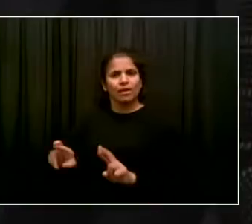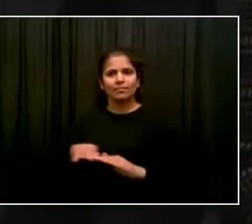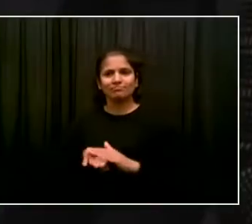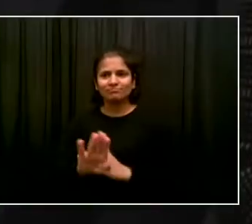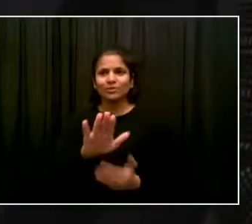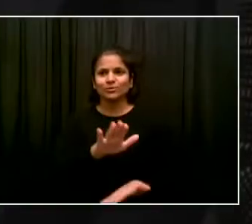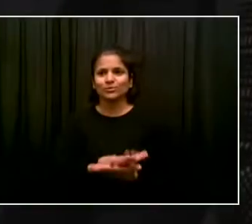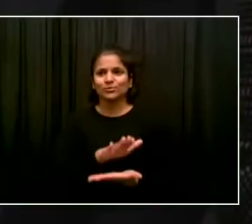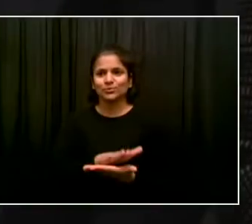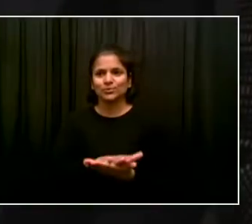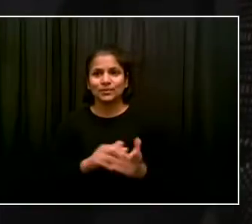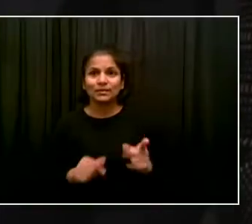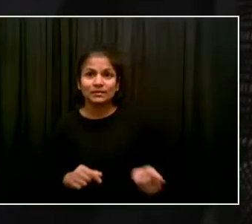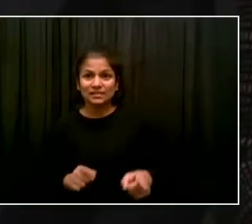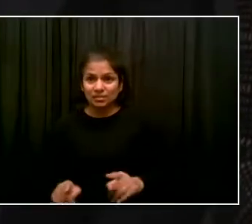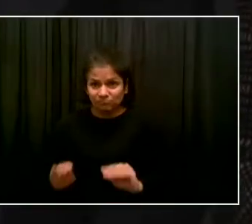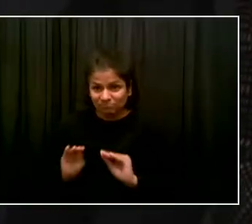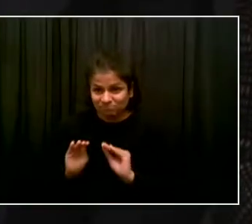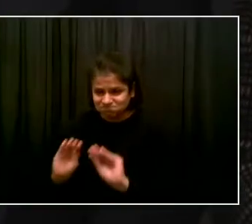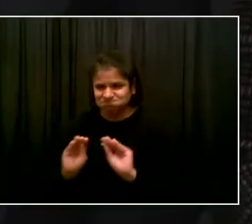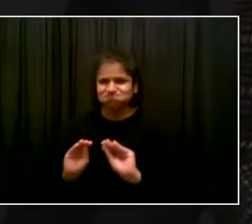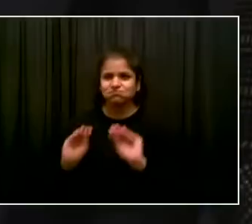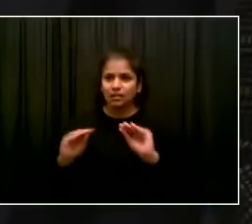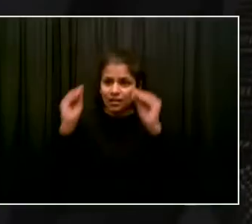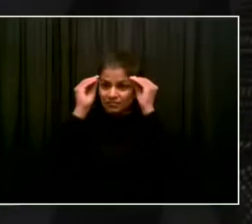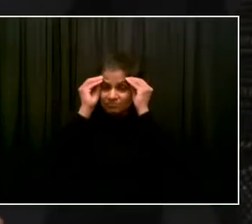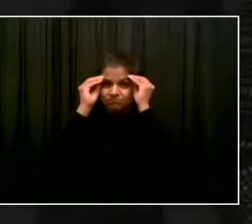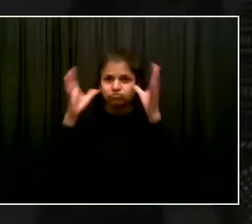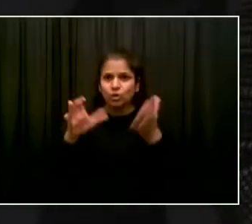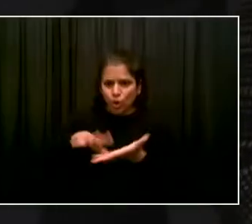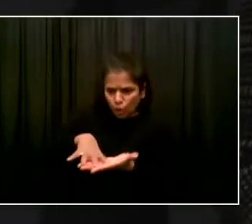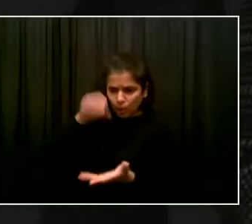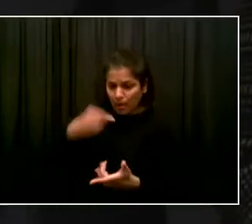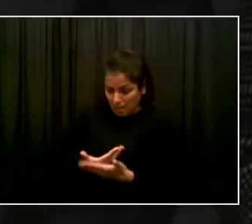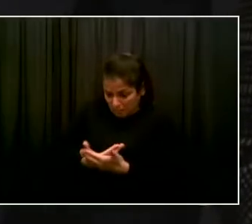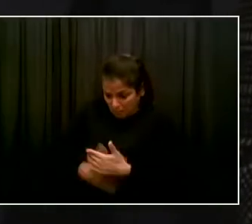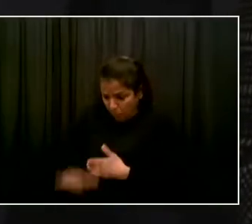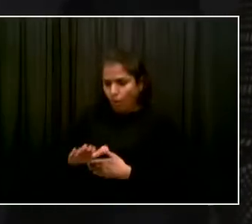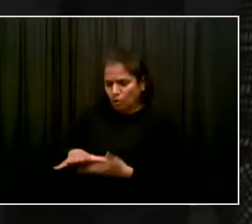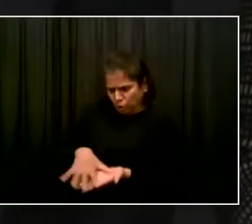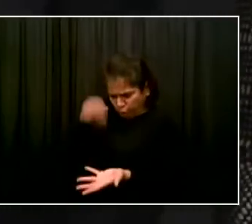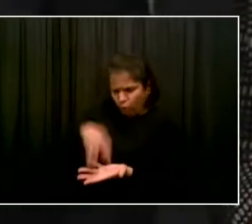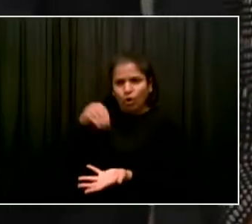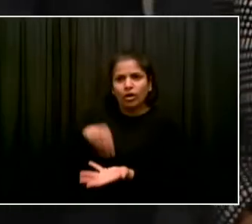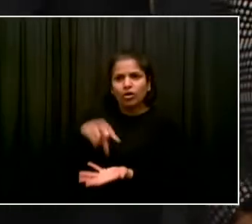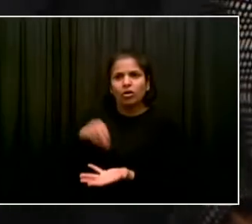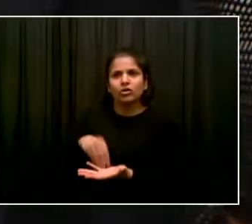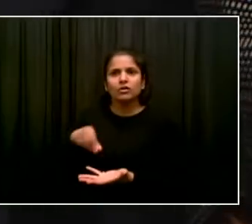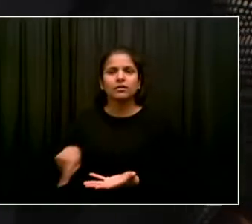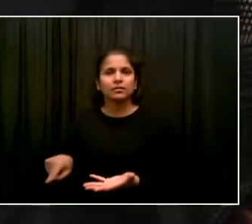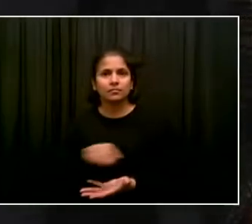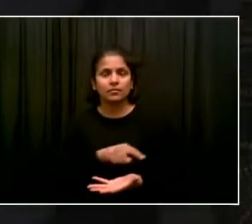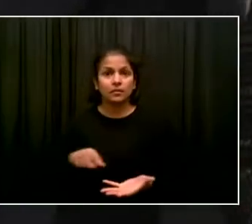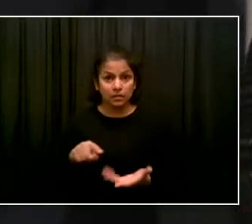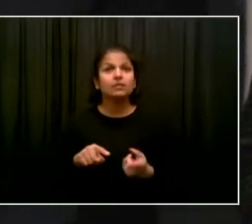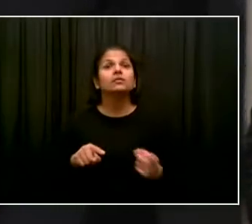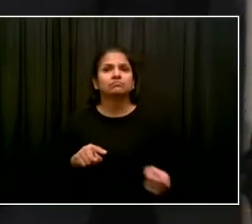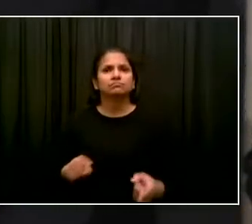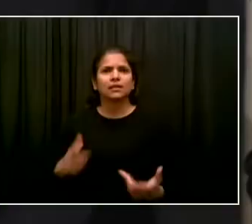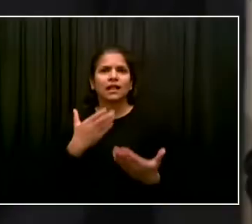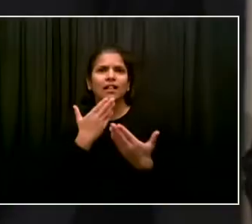CHILDREN FROM